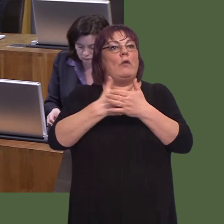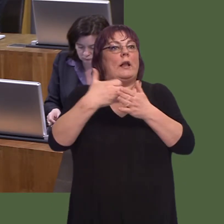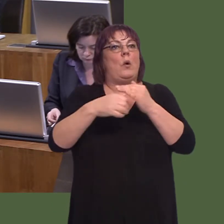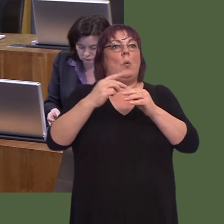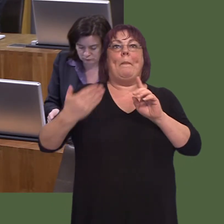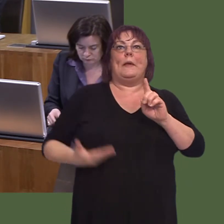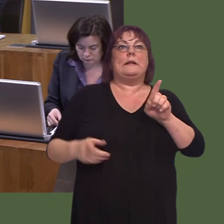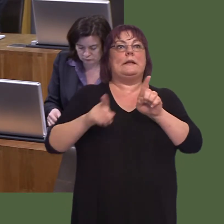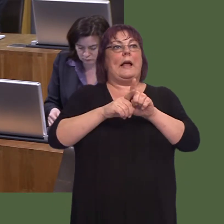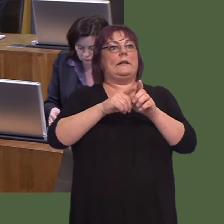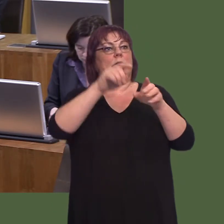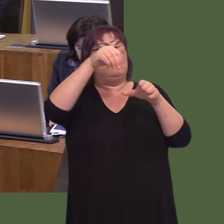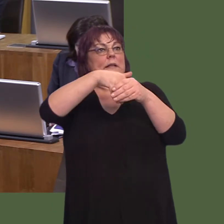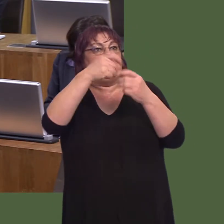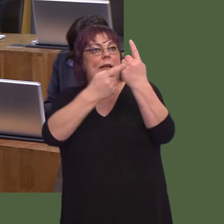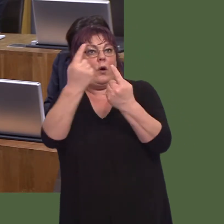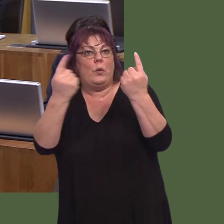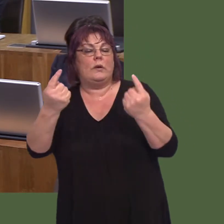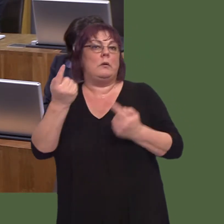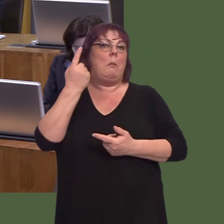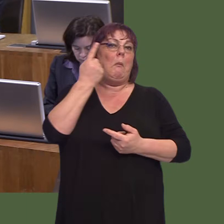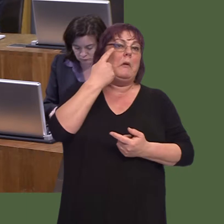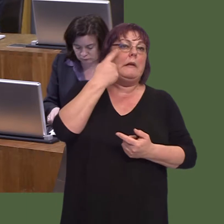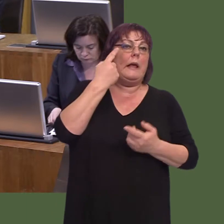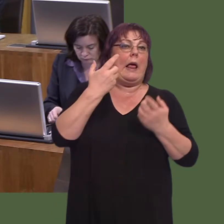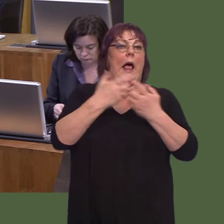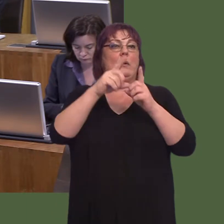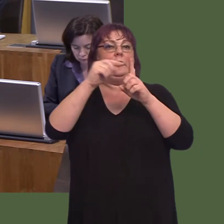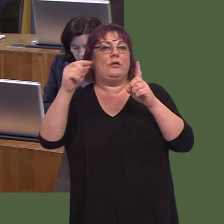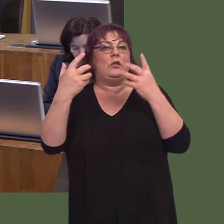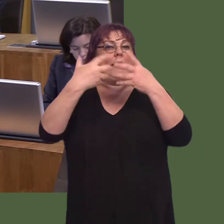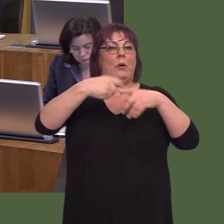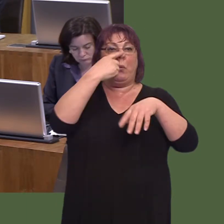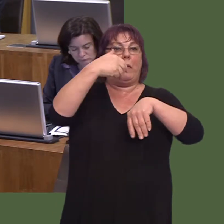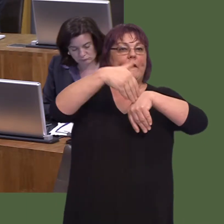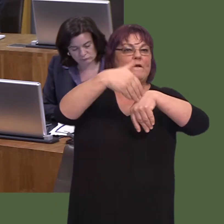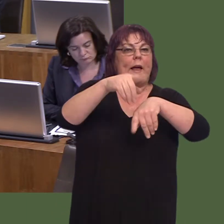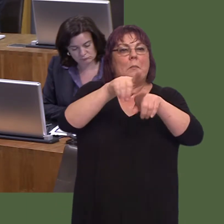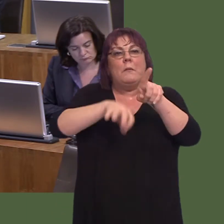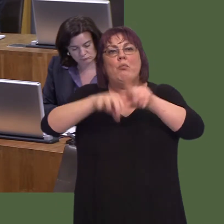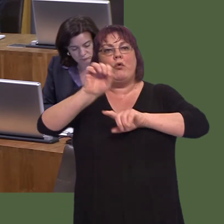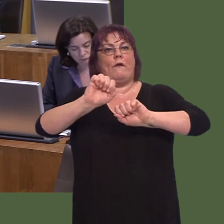stakeholders to discuss the potential impact and opportunities of digital technologies.